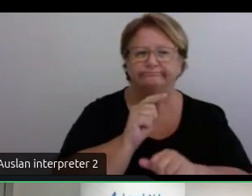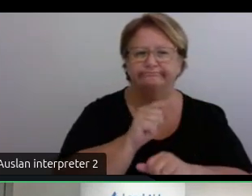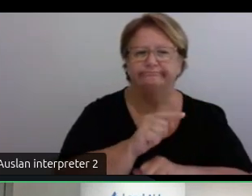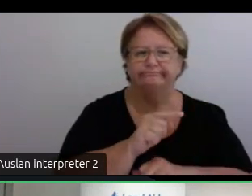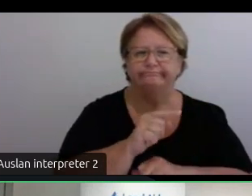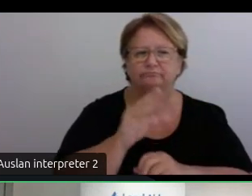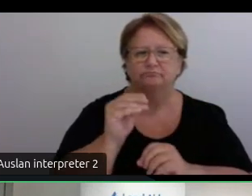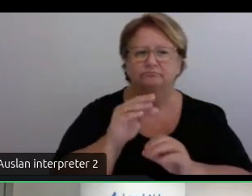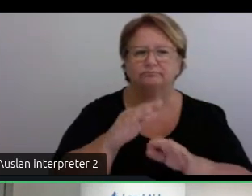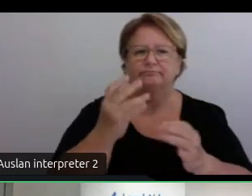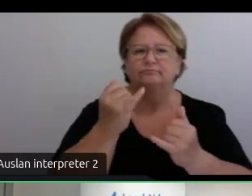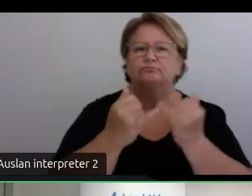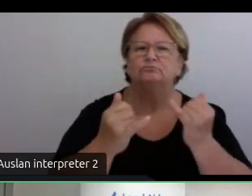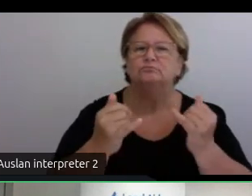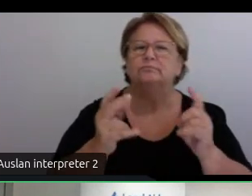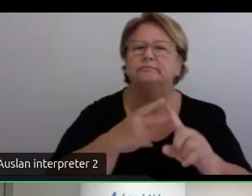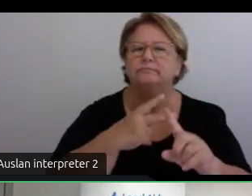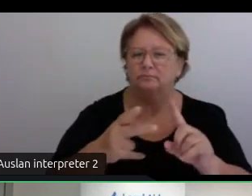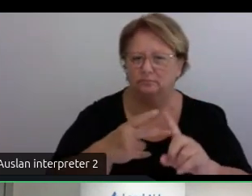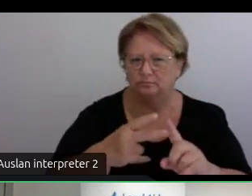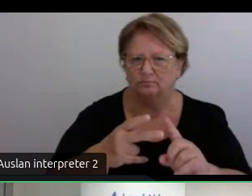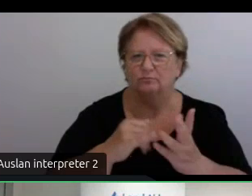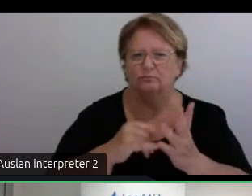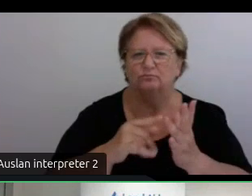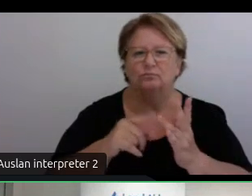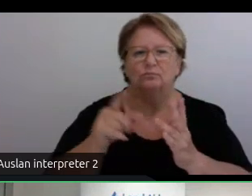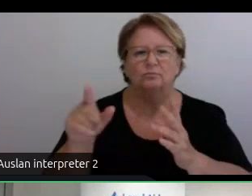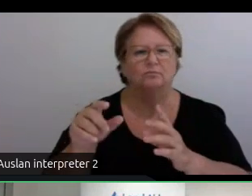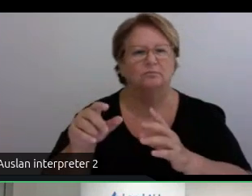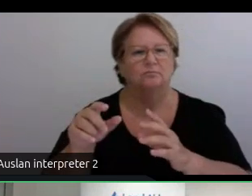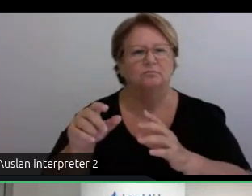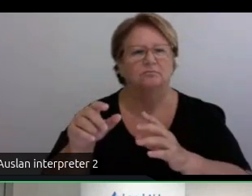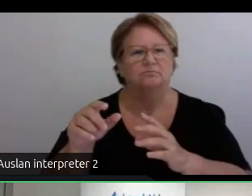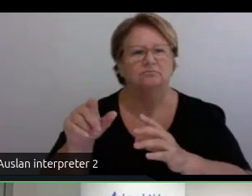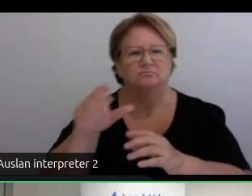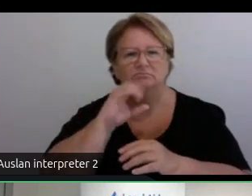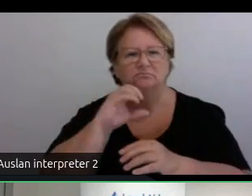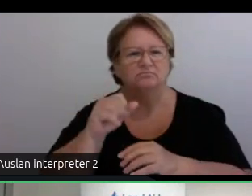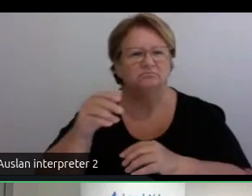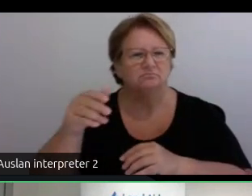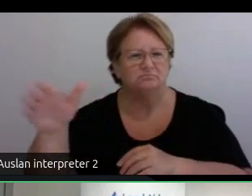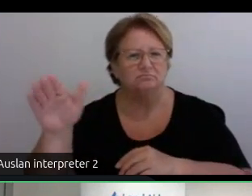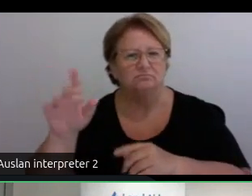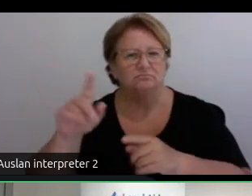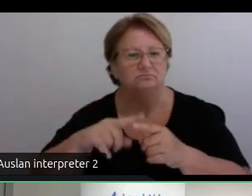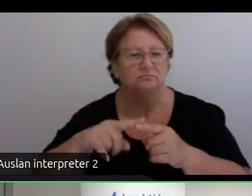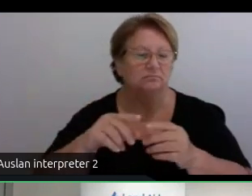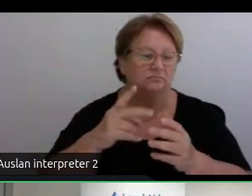her from any further violence. And so he has to stay away from the house, but he still owns